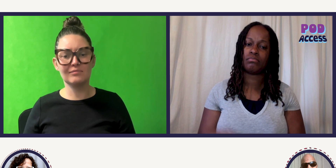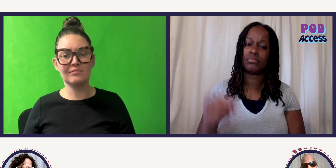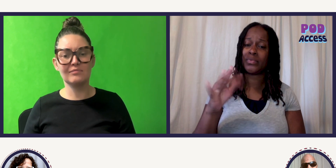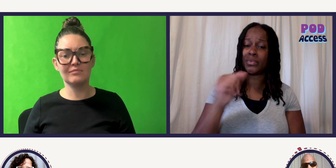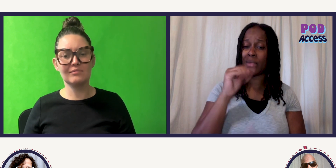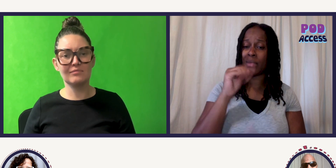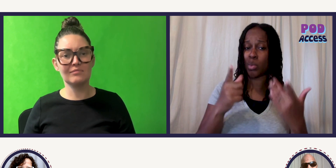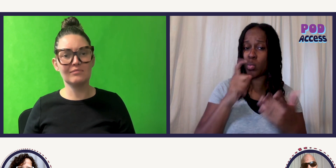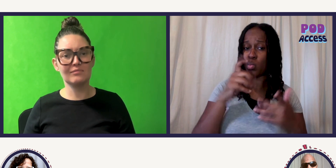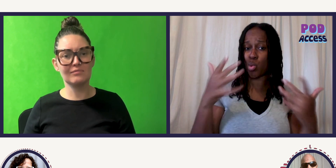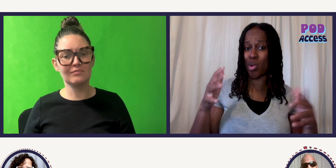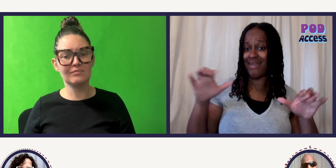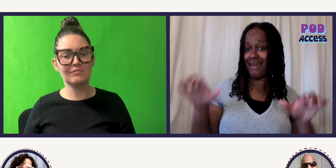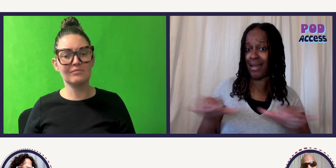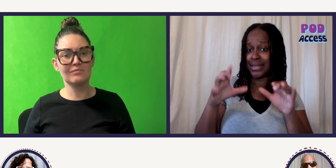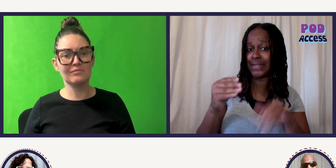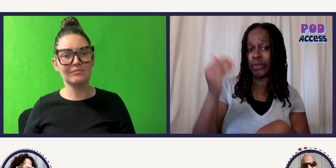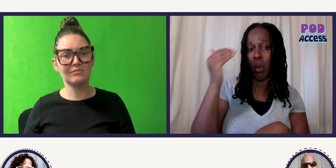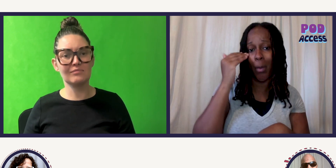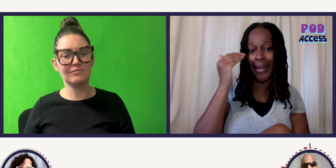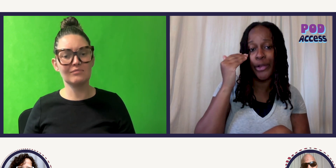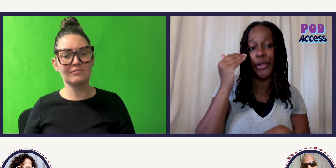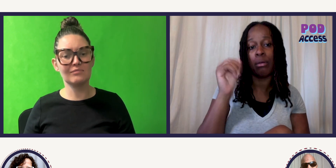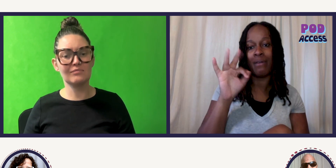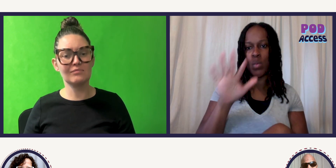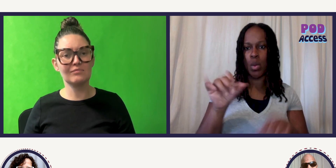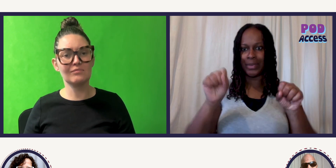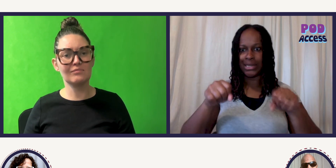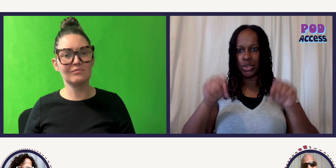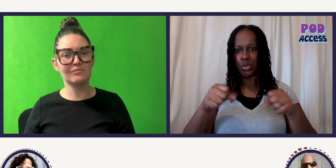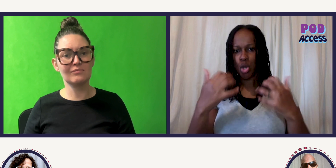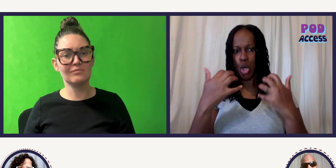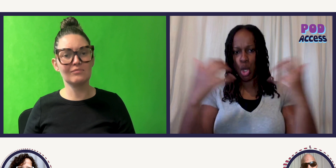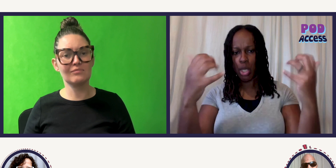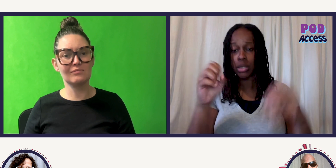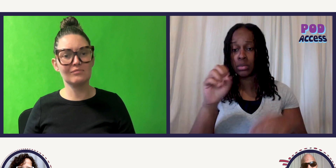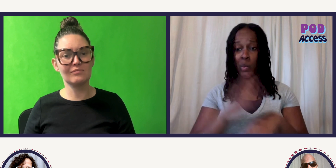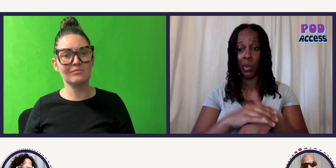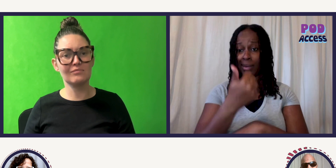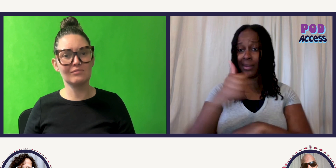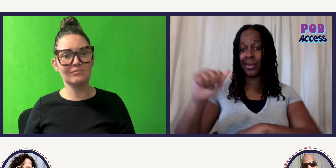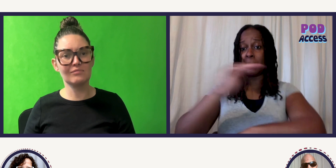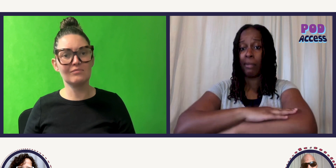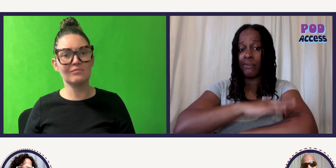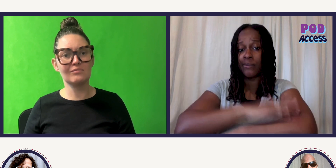If you’re not someone already active and aware of your potential audience on a given platform, this can take some significant research and time